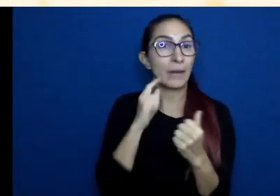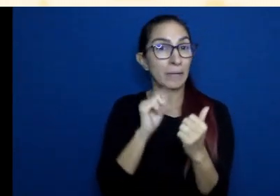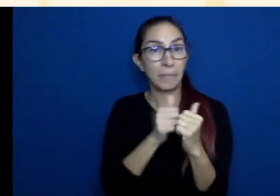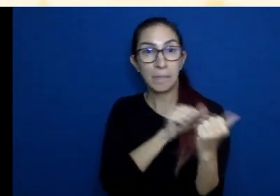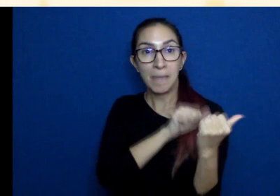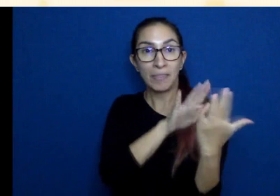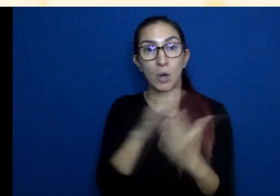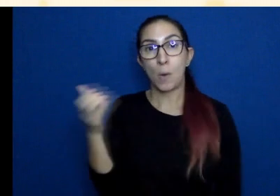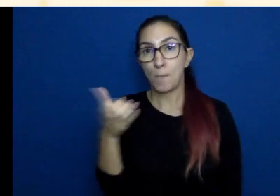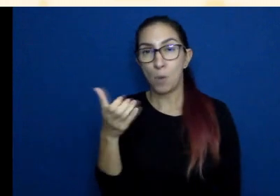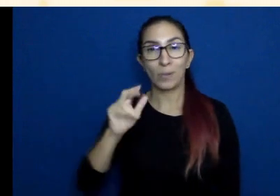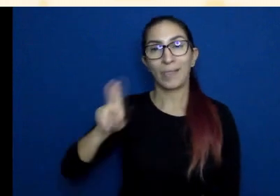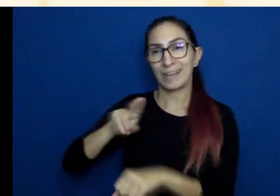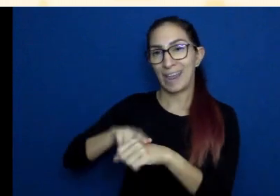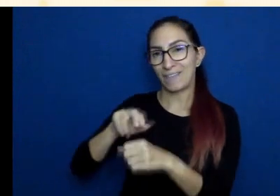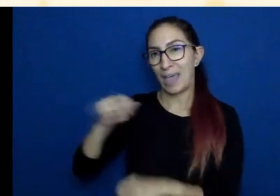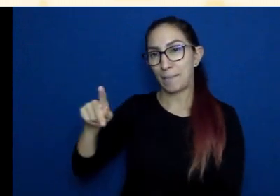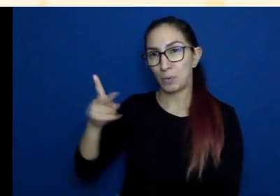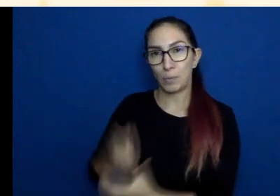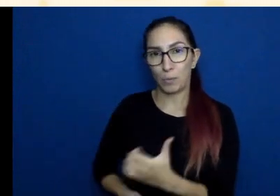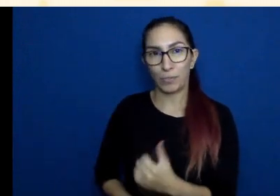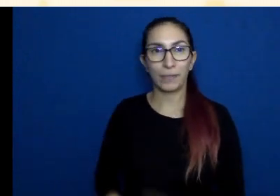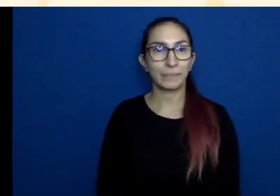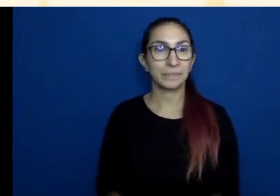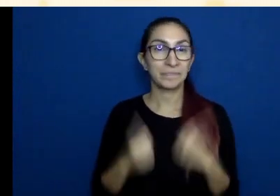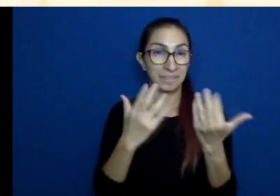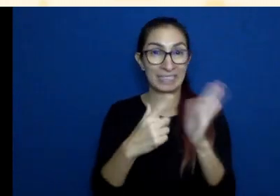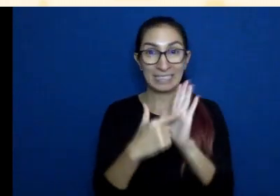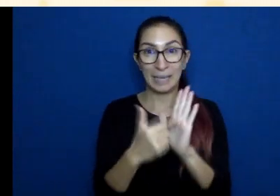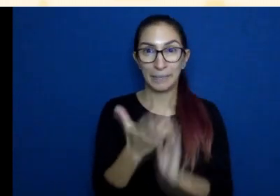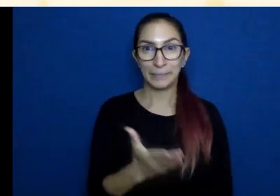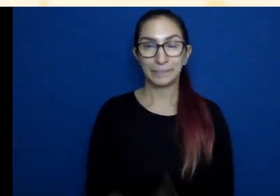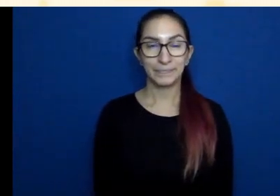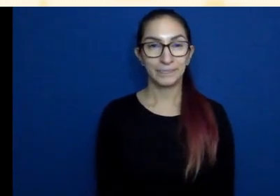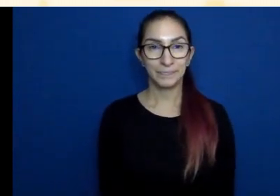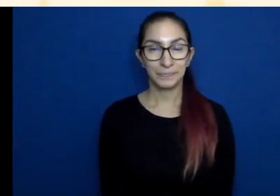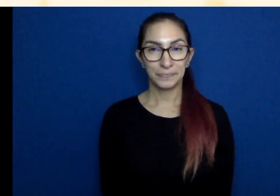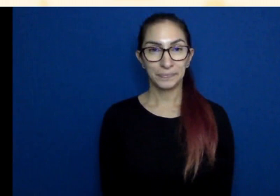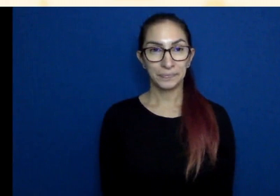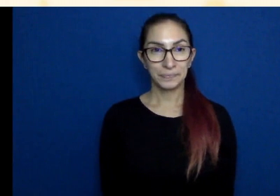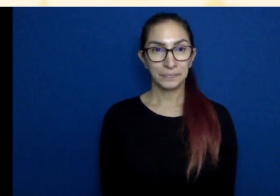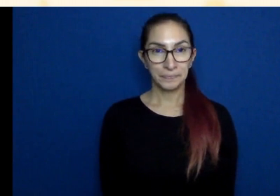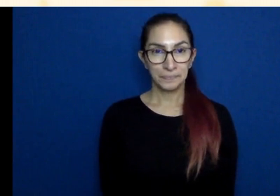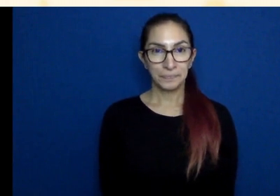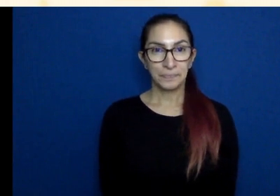This applies to all users, and the methodology is mobile site and native app. So this is an example here.